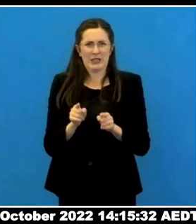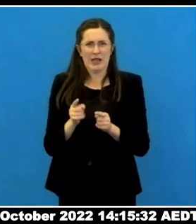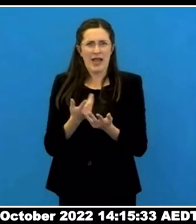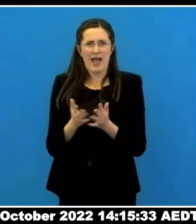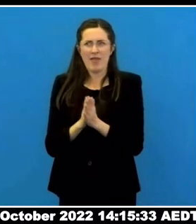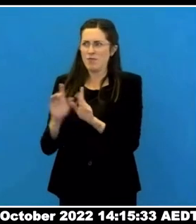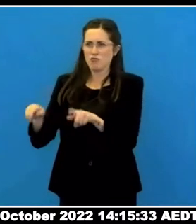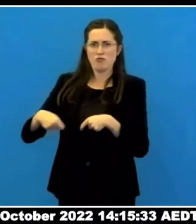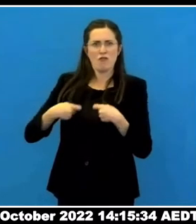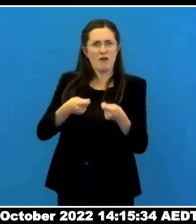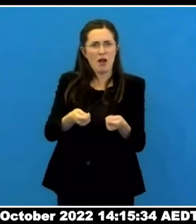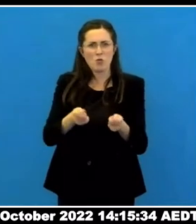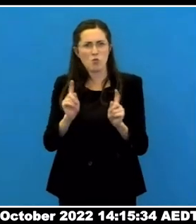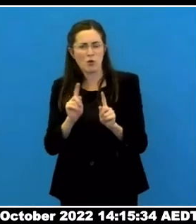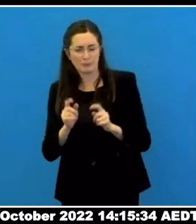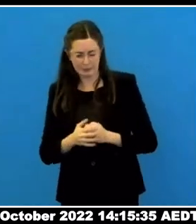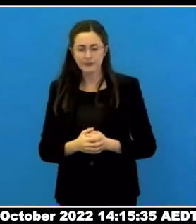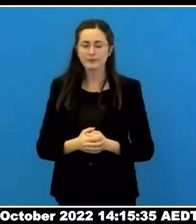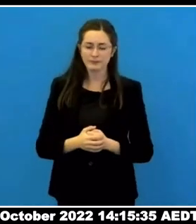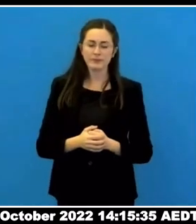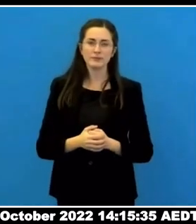It might be a typo there: "...we did not know much about it.